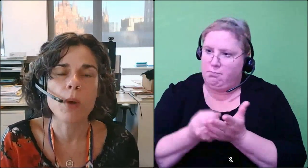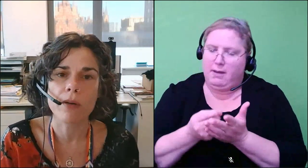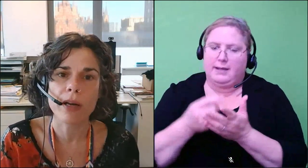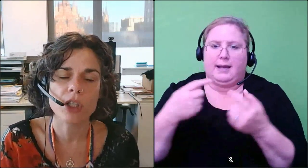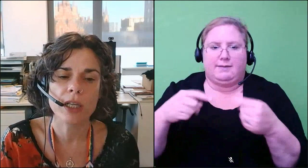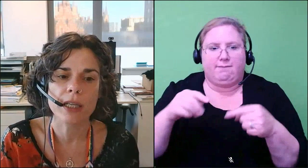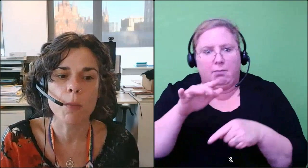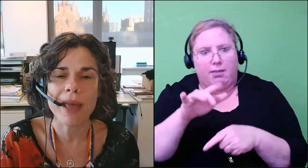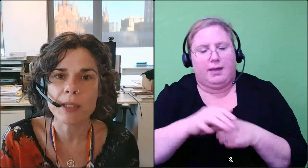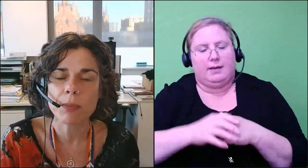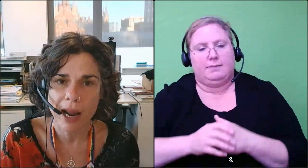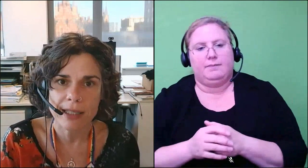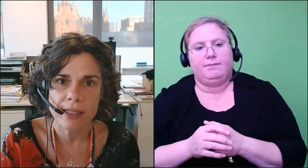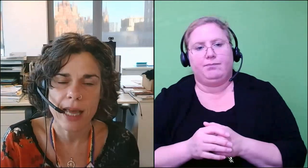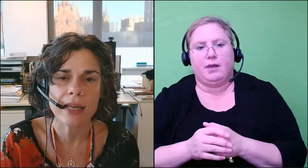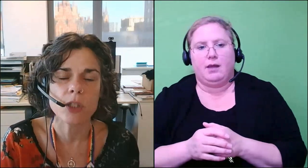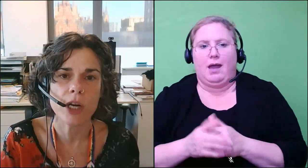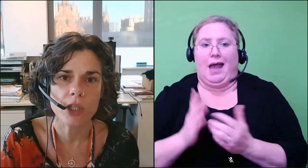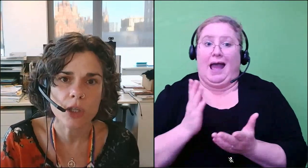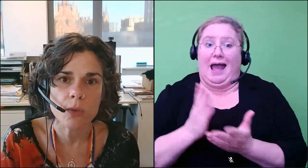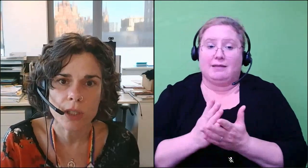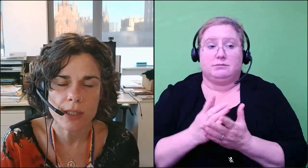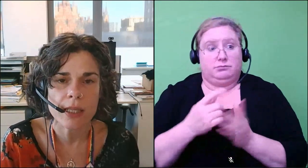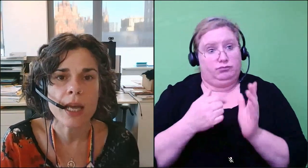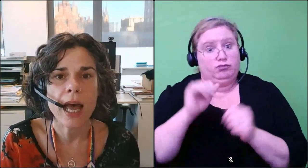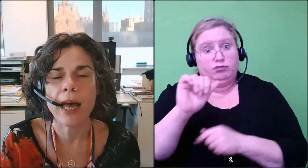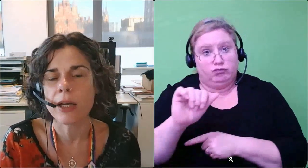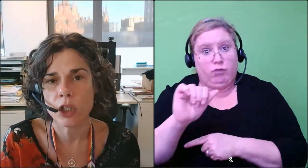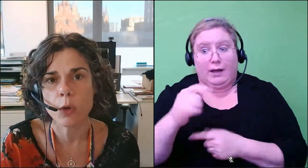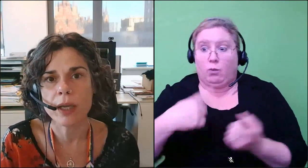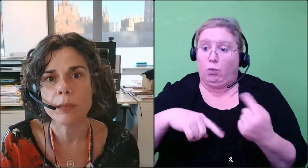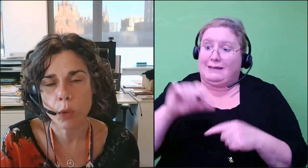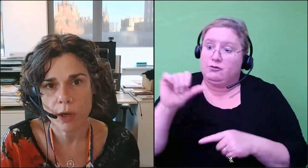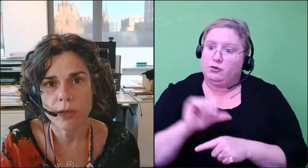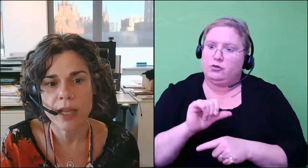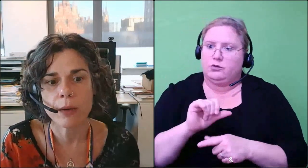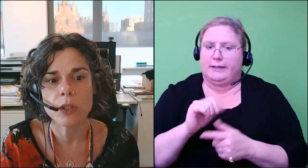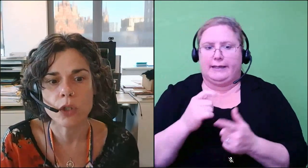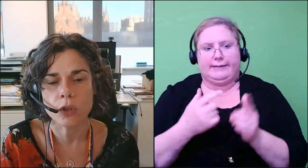that we are actually in a best practise as trade unions and showing employers how it's